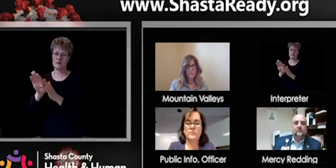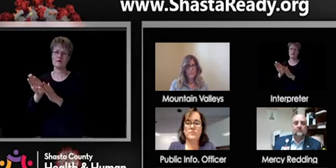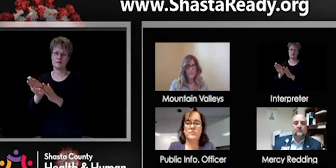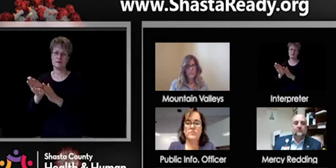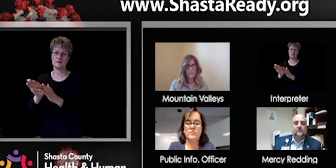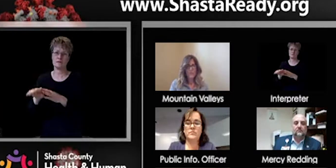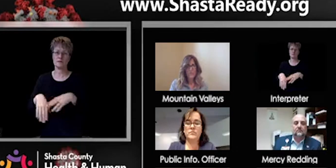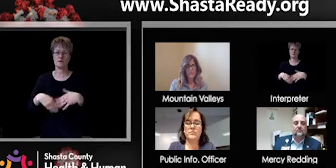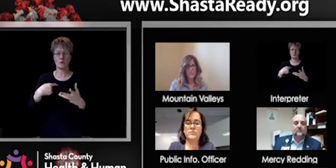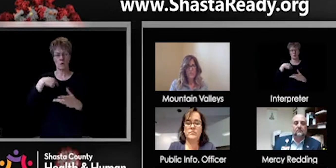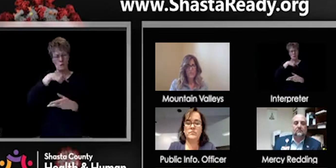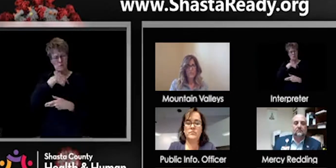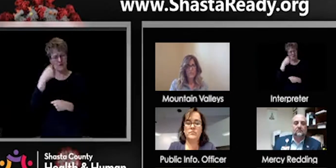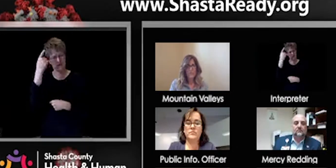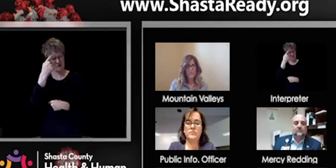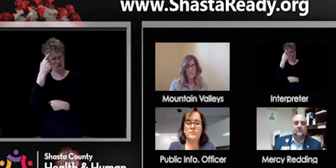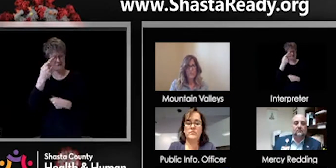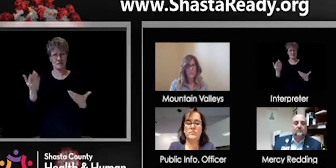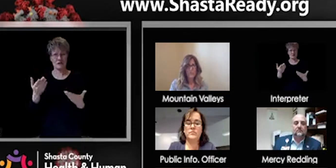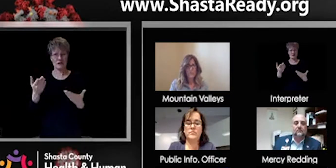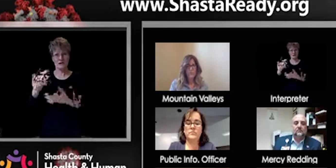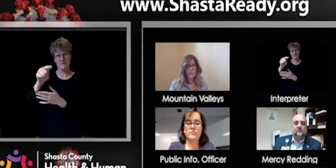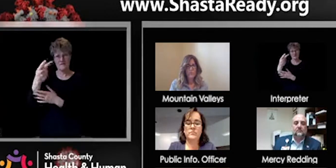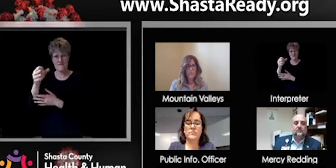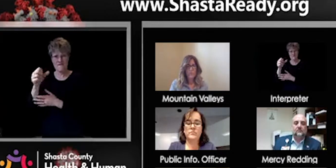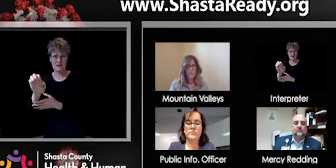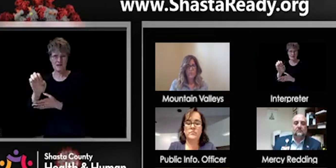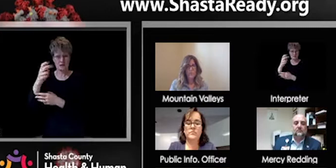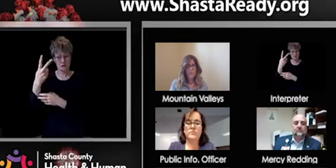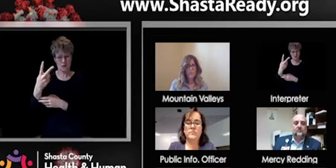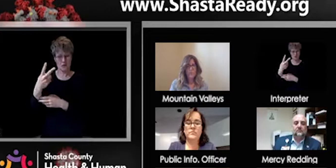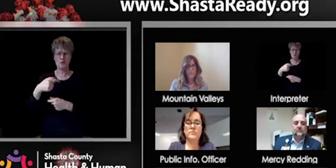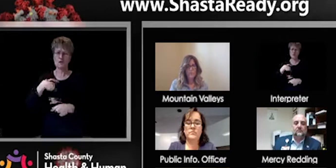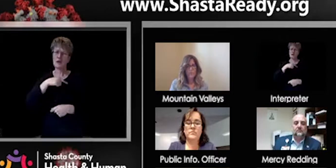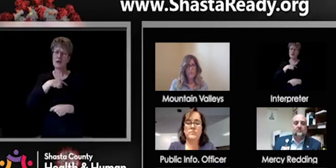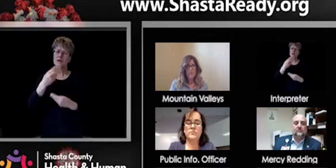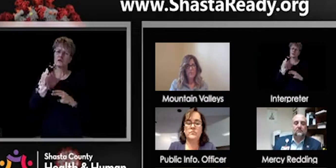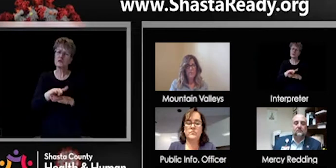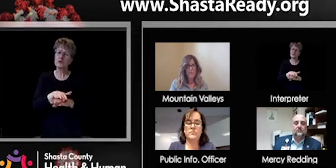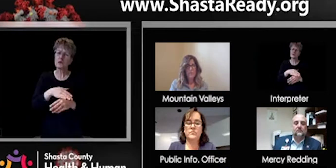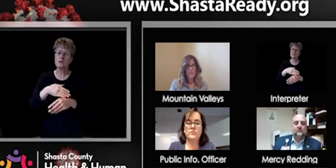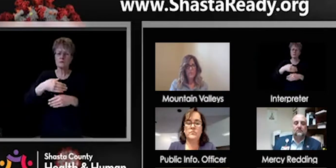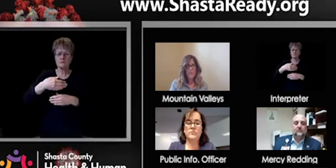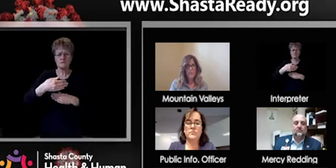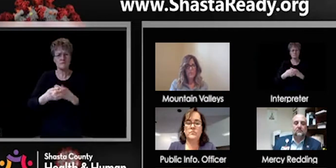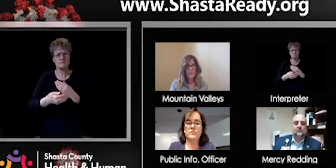over time and work together to make sure we do that in a way that we can be nimble and